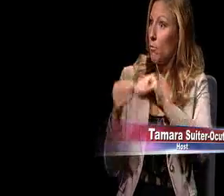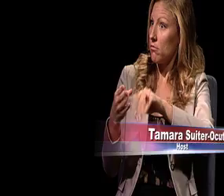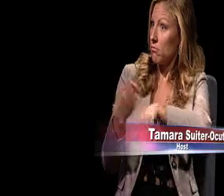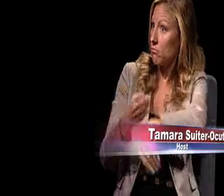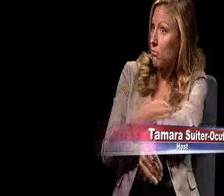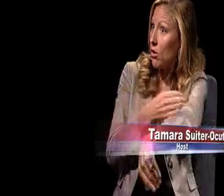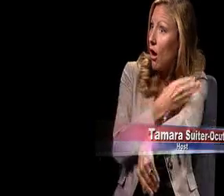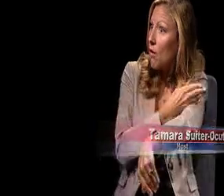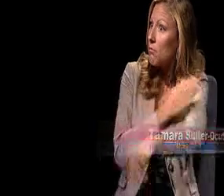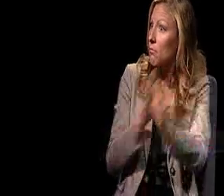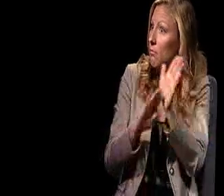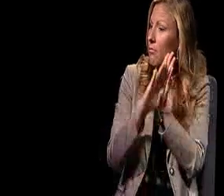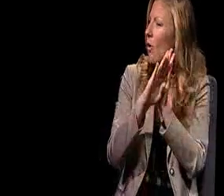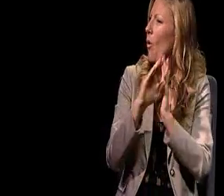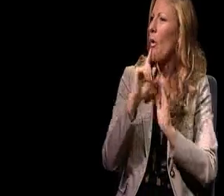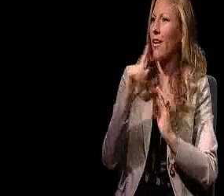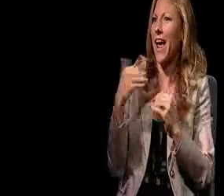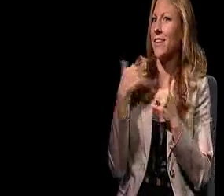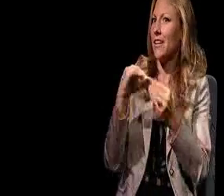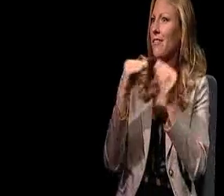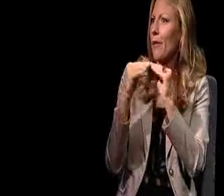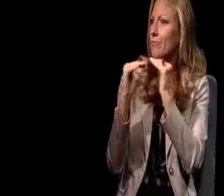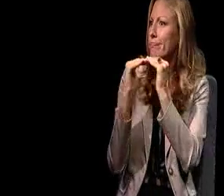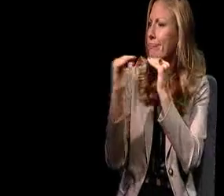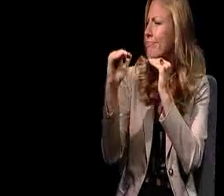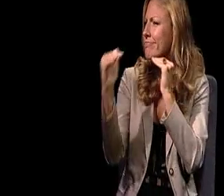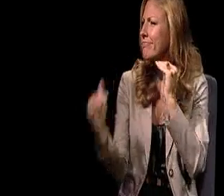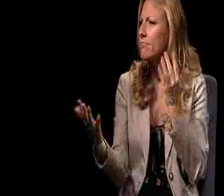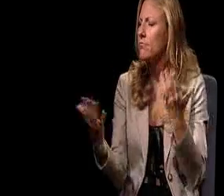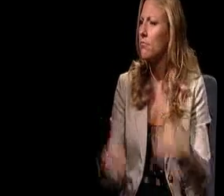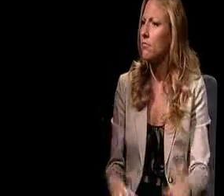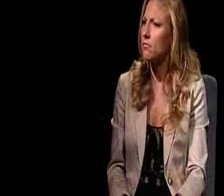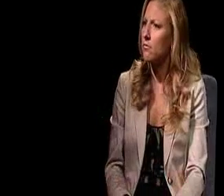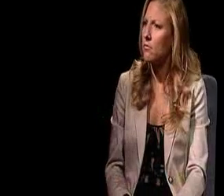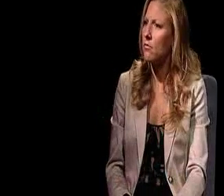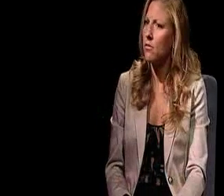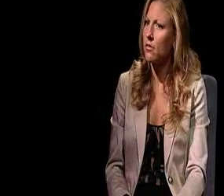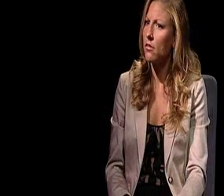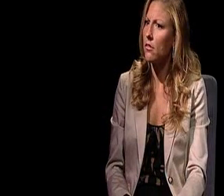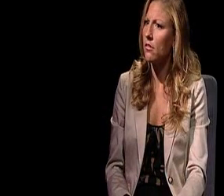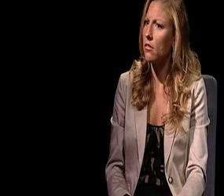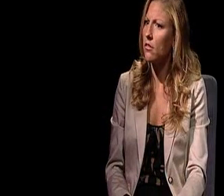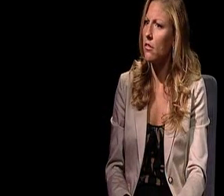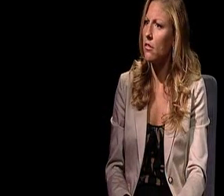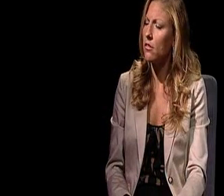Is that number improving or is the statistics stable, or what you would say?